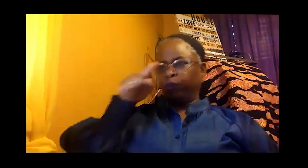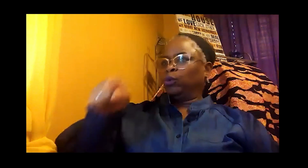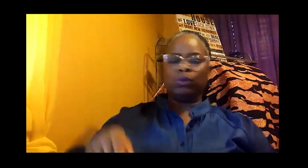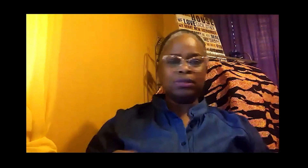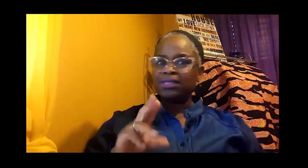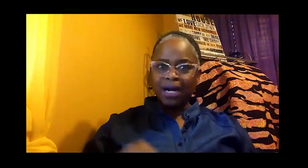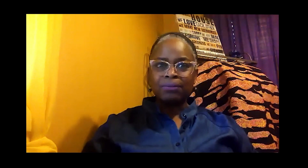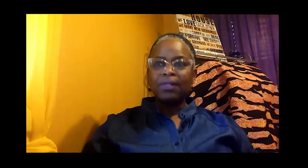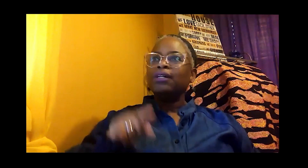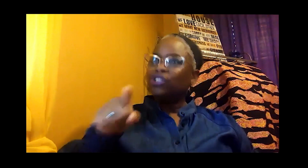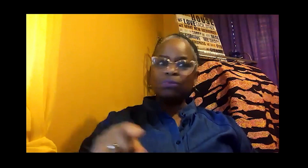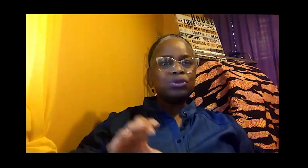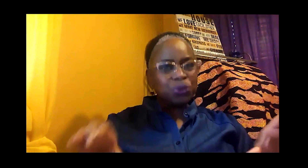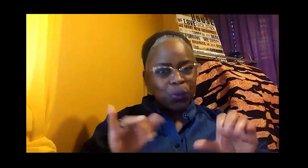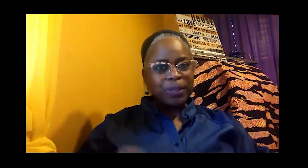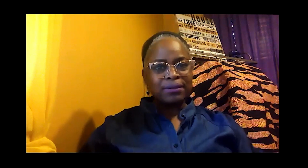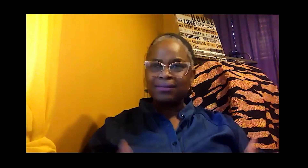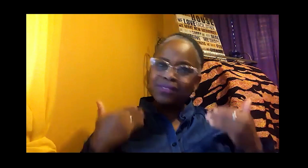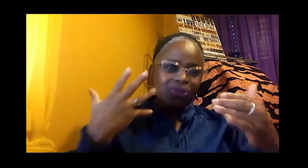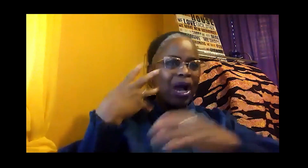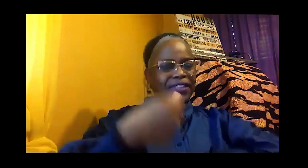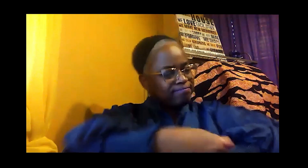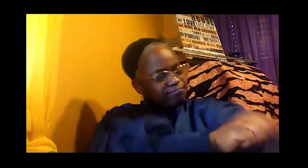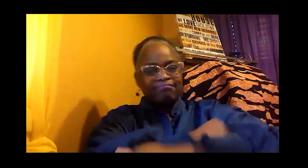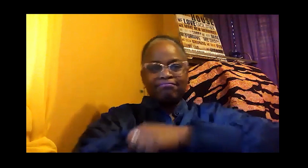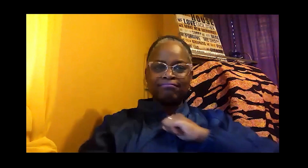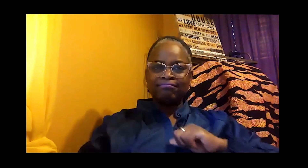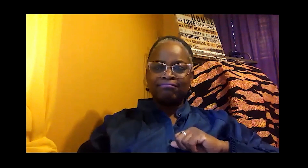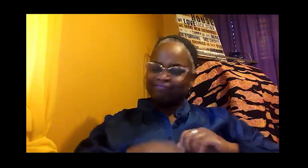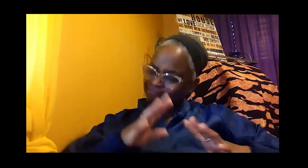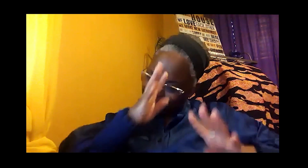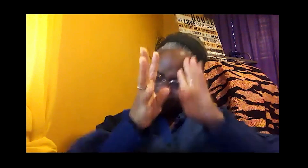someone else to create something for them. They must roll up their sleeves and become creative.